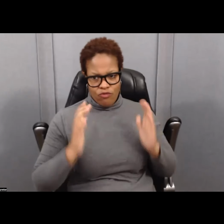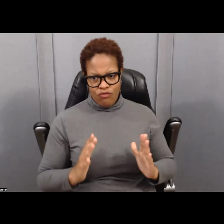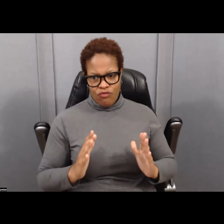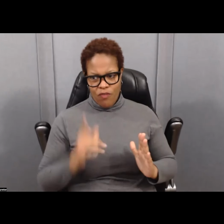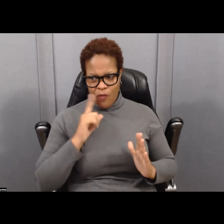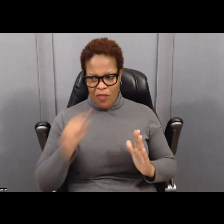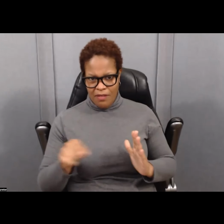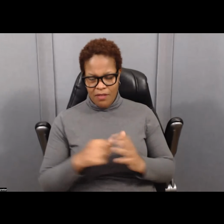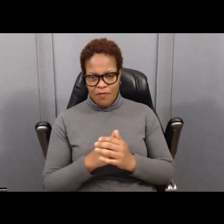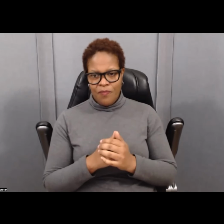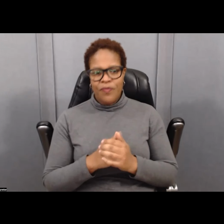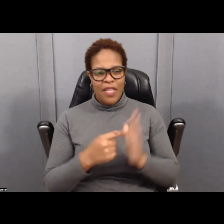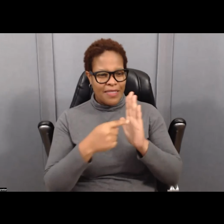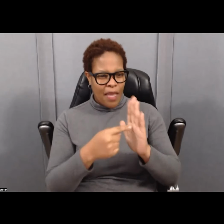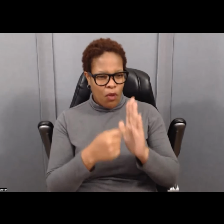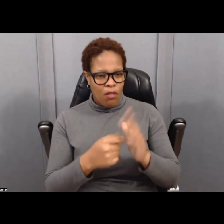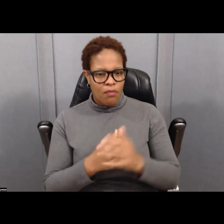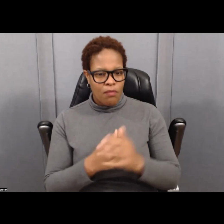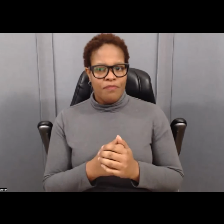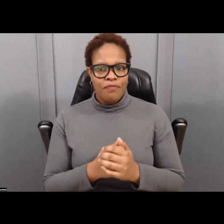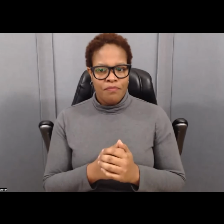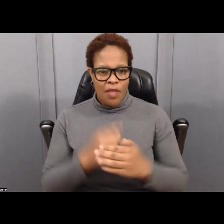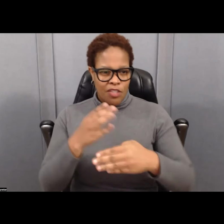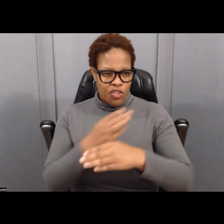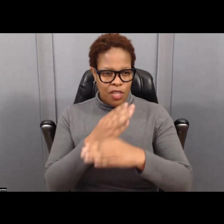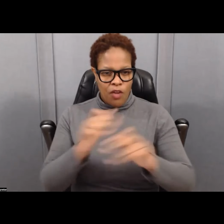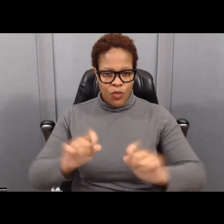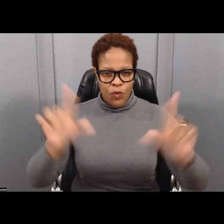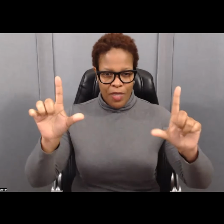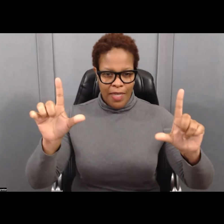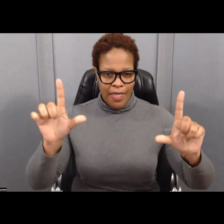let me go ahead and do my little screen sharing thing. Let's hope that works.